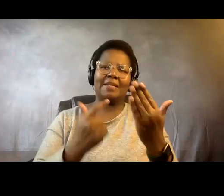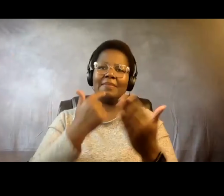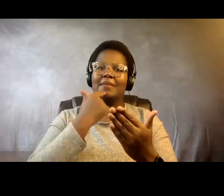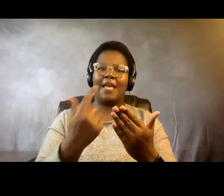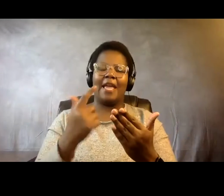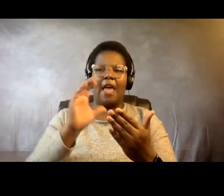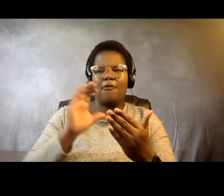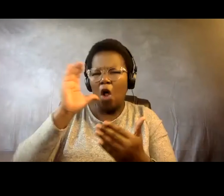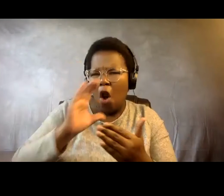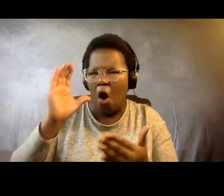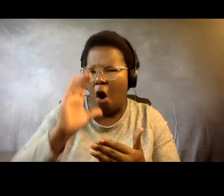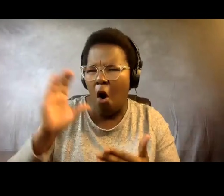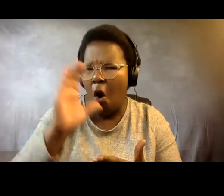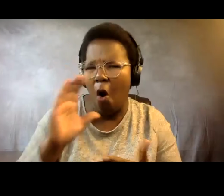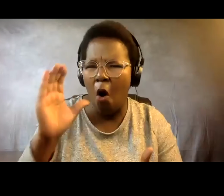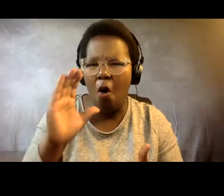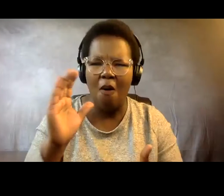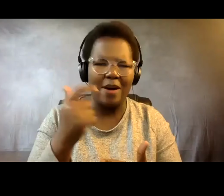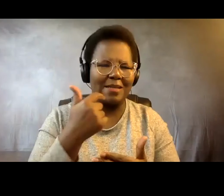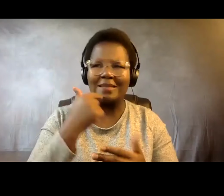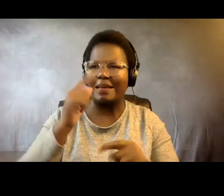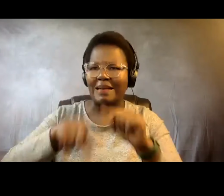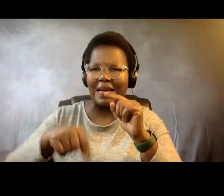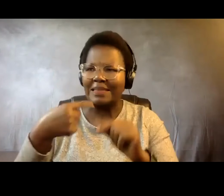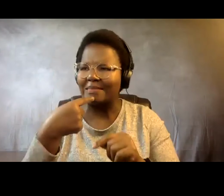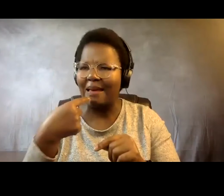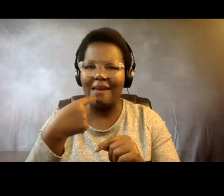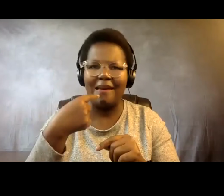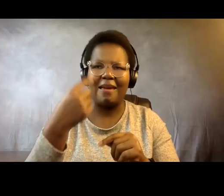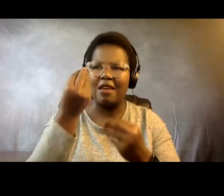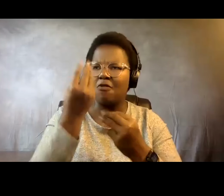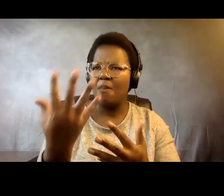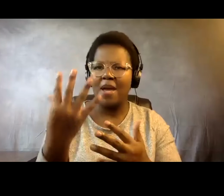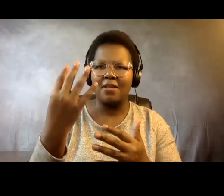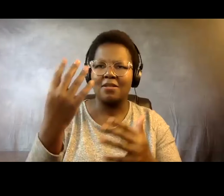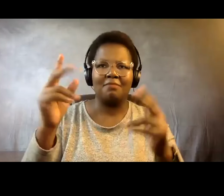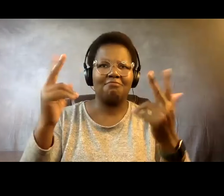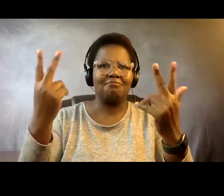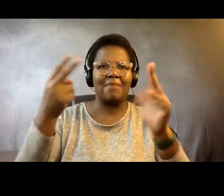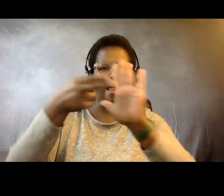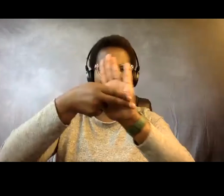and it doesn't say, you don't put the label on the screen because it's a big search in the